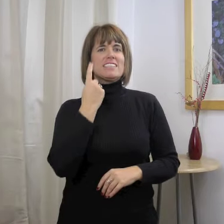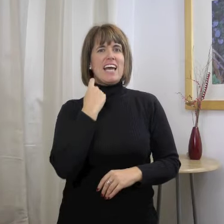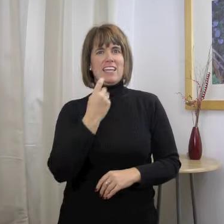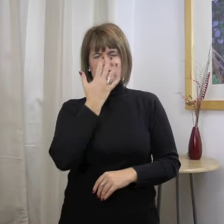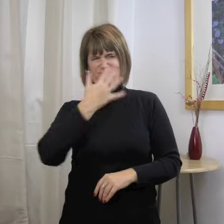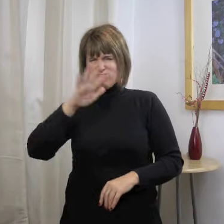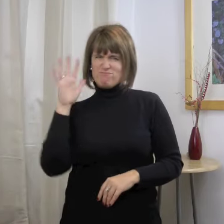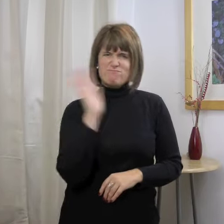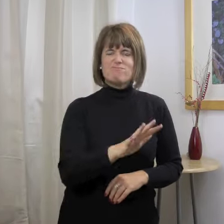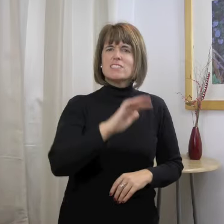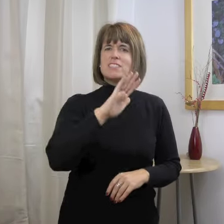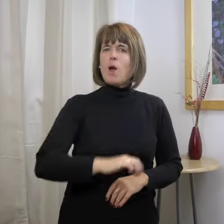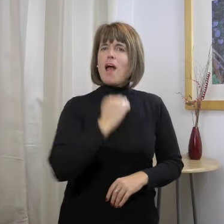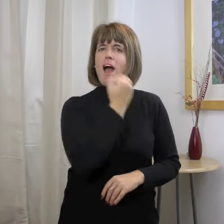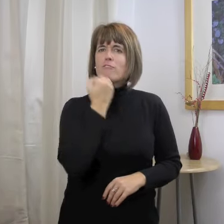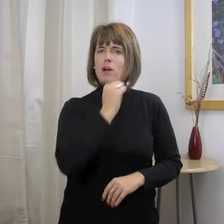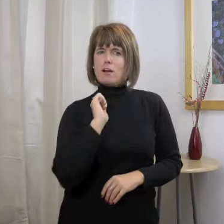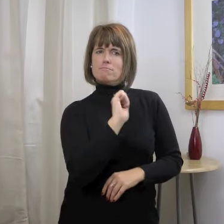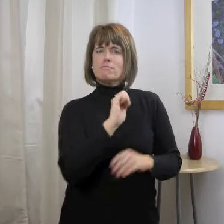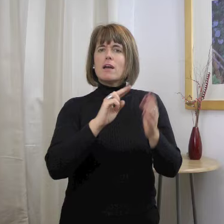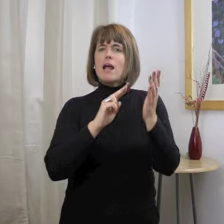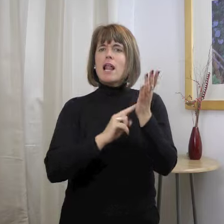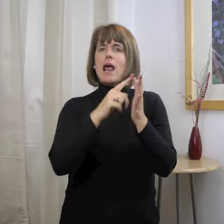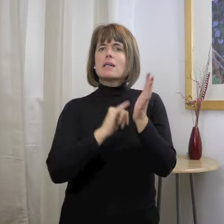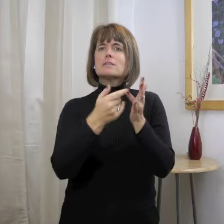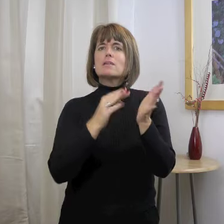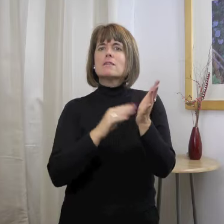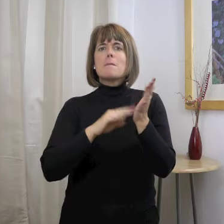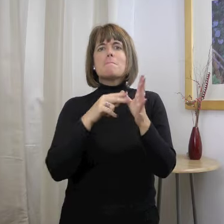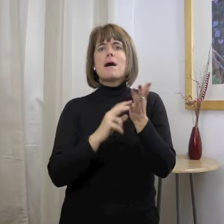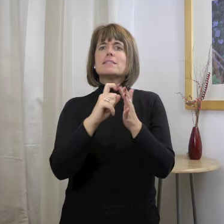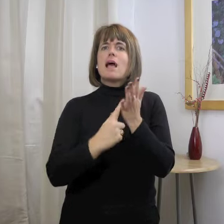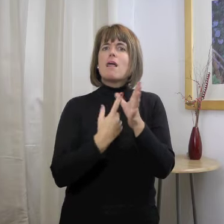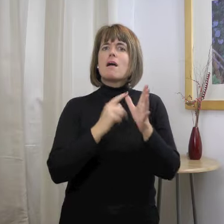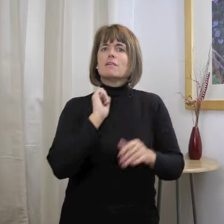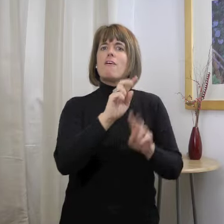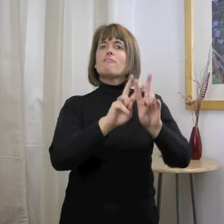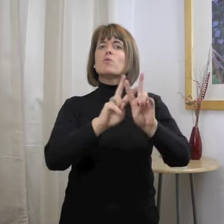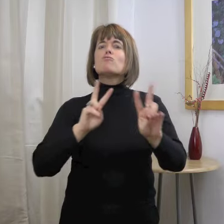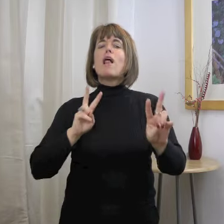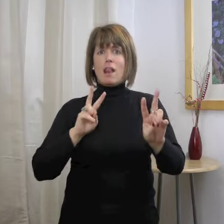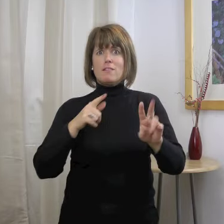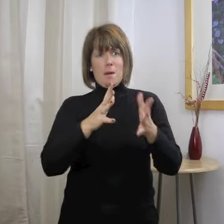fiasco that took place in South Africa at Nelson Mandela's funeral.